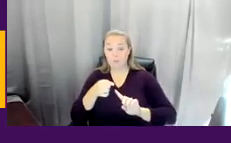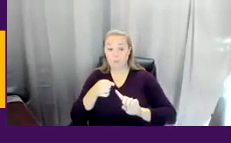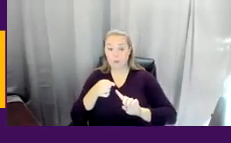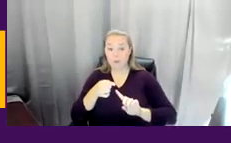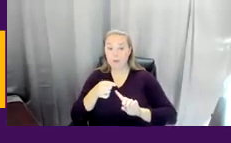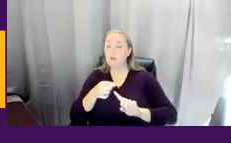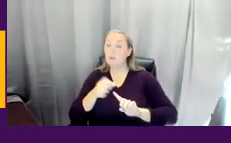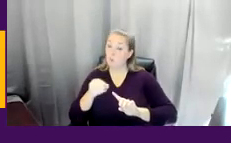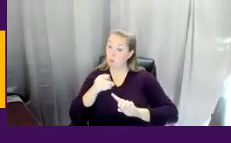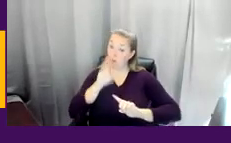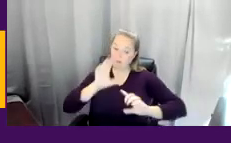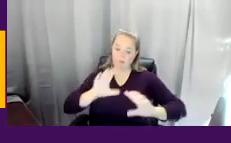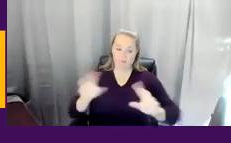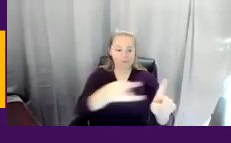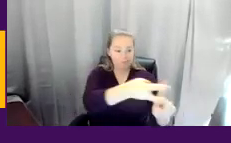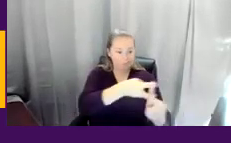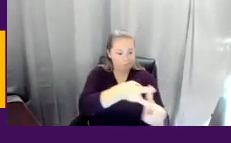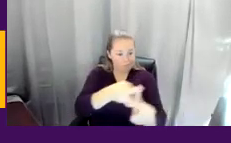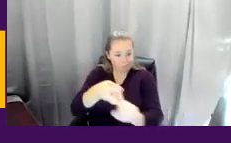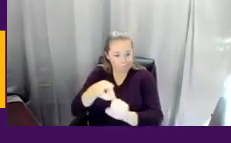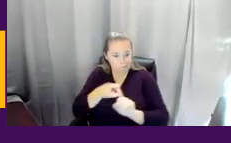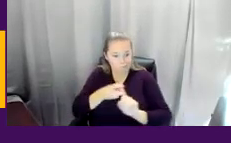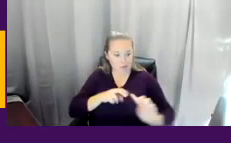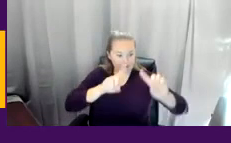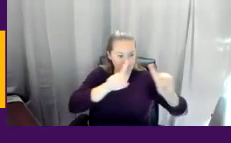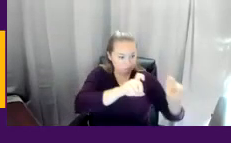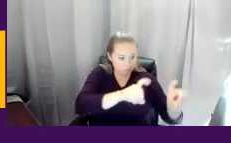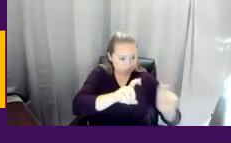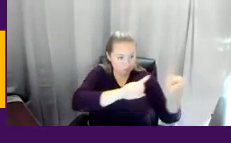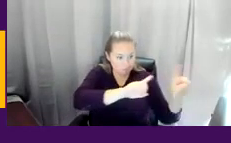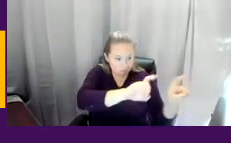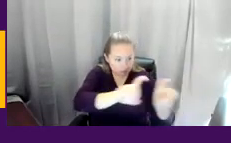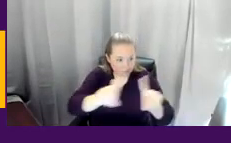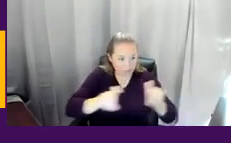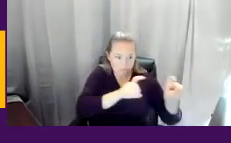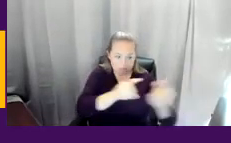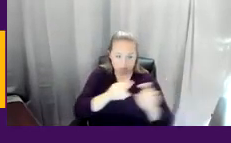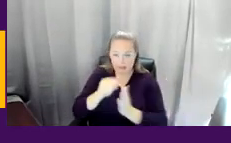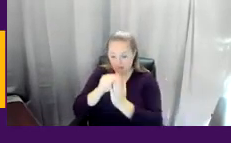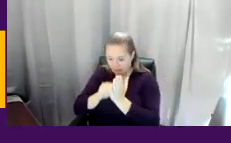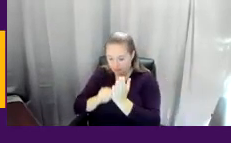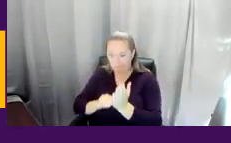THAT REGARD. THE COMMUNITY ASSESSMENT MUST BE DESIGNED IN A WAY THAT WILL